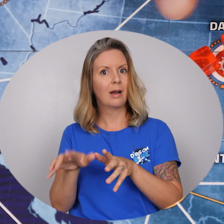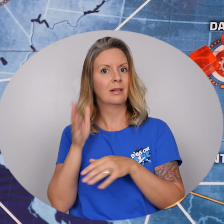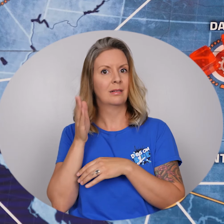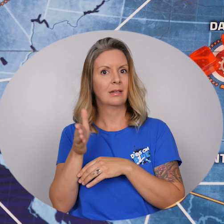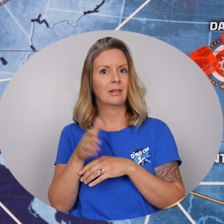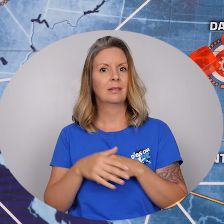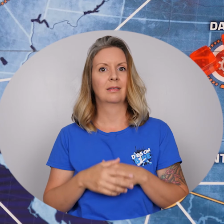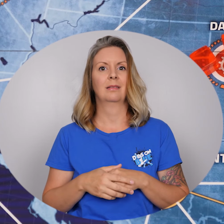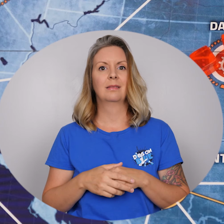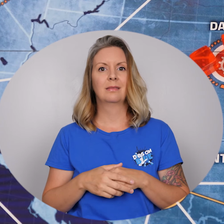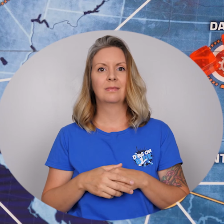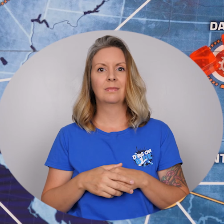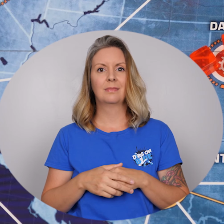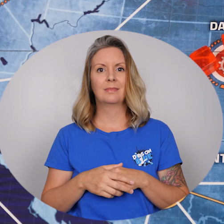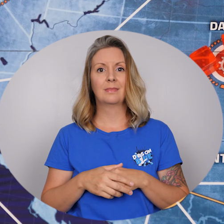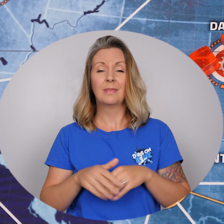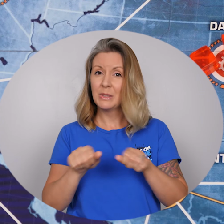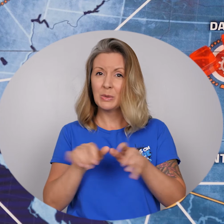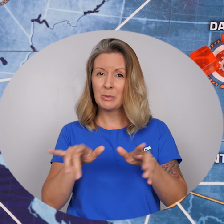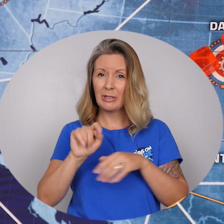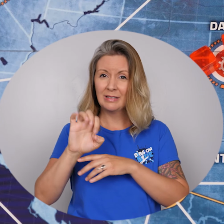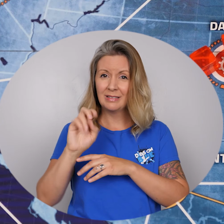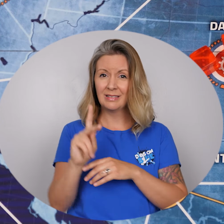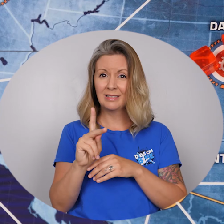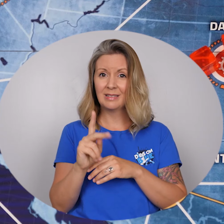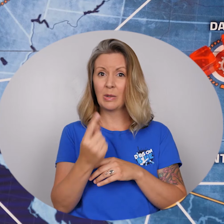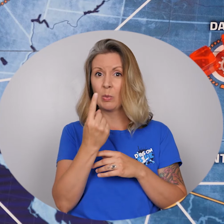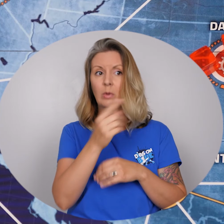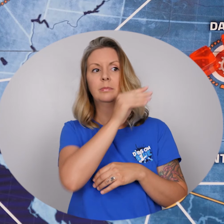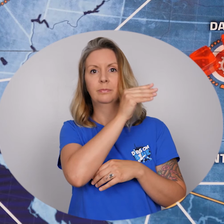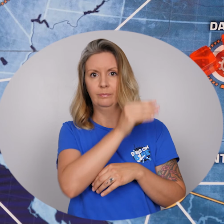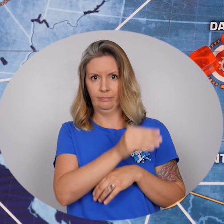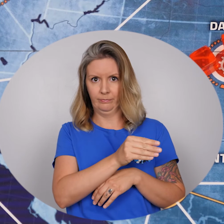already done, and then resolve another one at the newly outbreaking location, which means